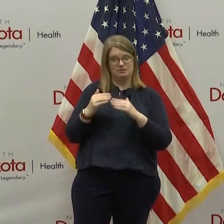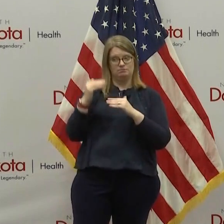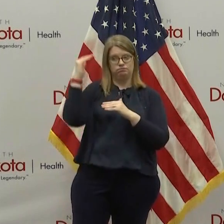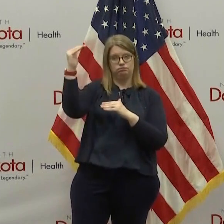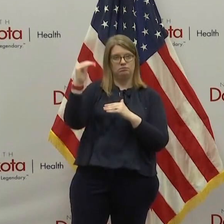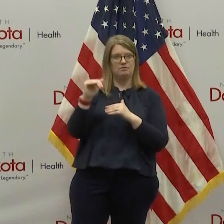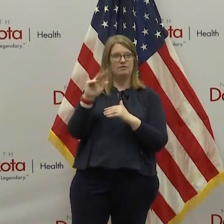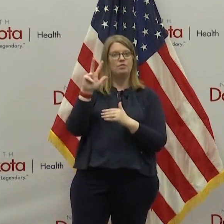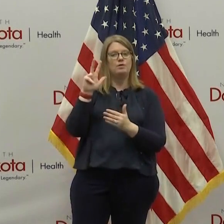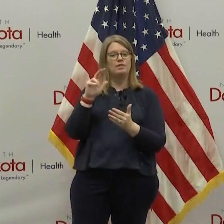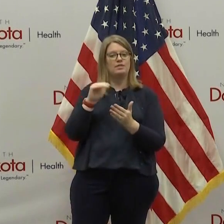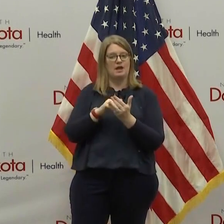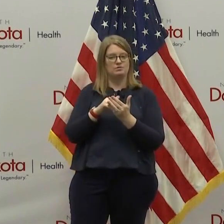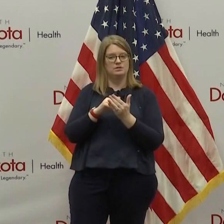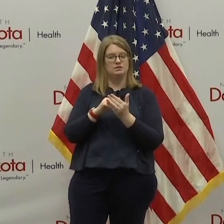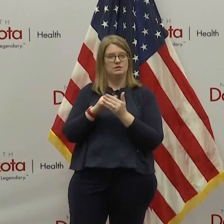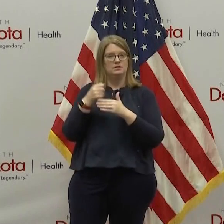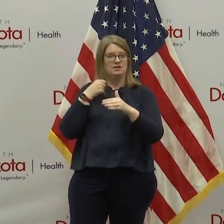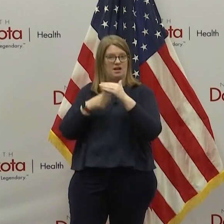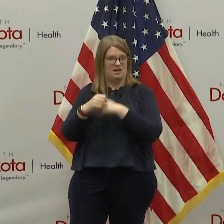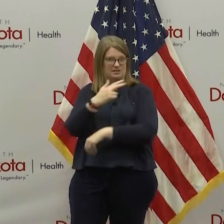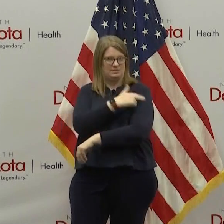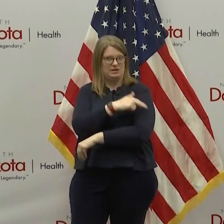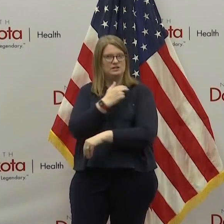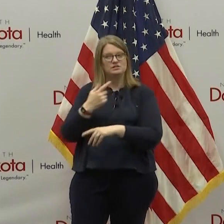AS WE'VE TALKED ABOUT, IT TOOK 5